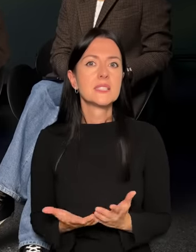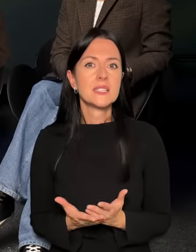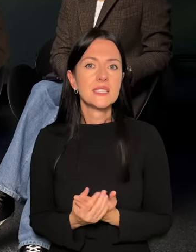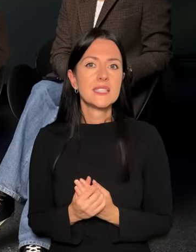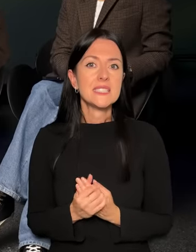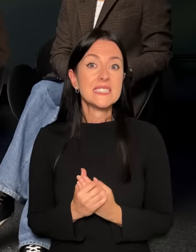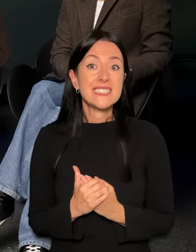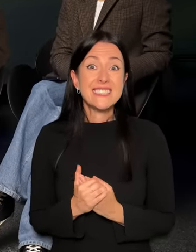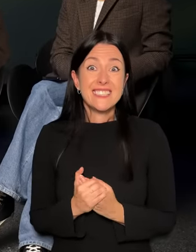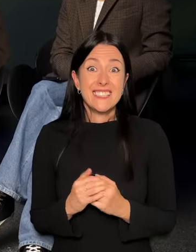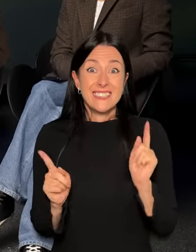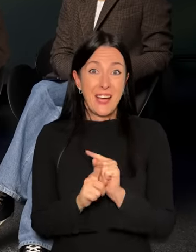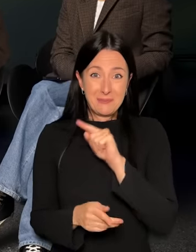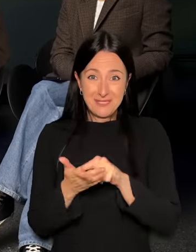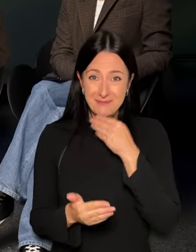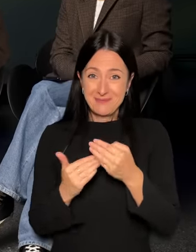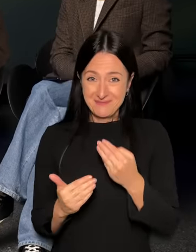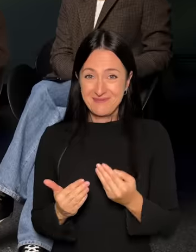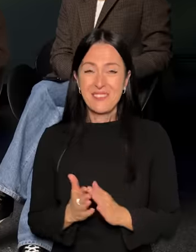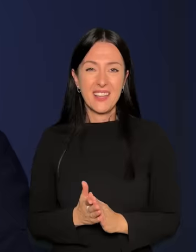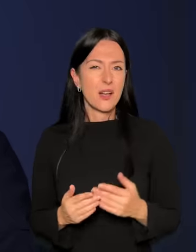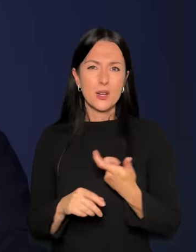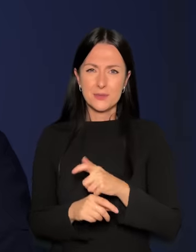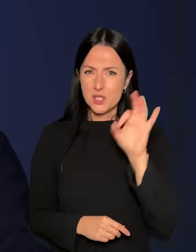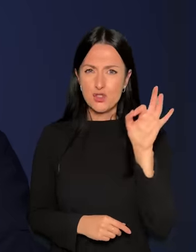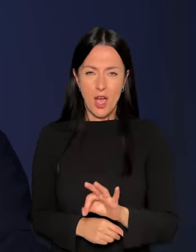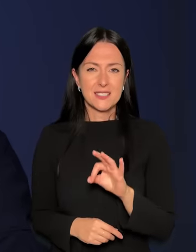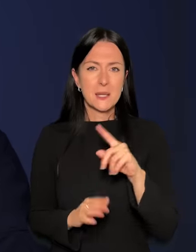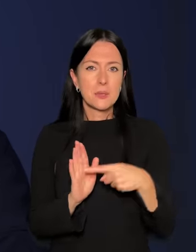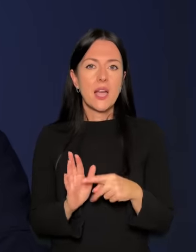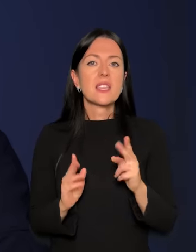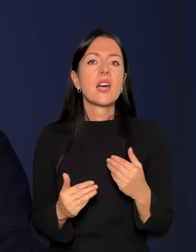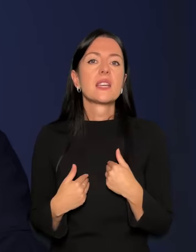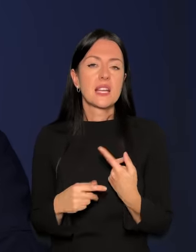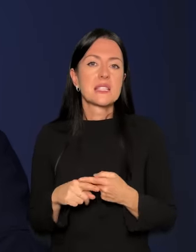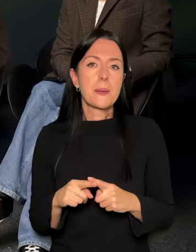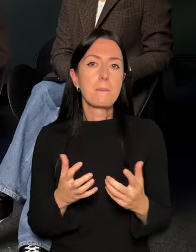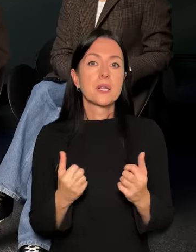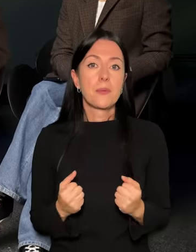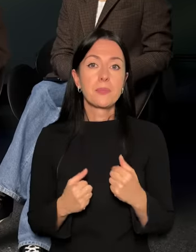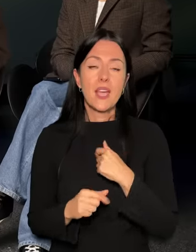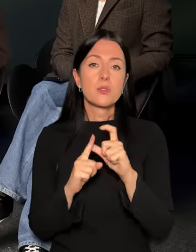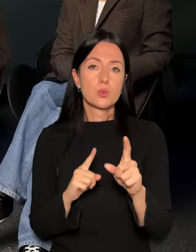We have bombarded you with tons of questions. It's a pretty common question, I always respond that